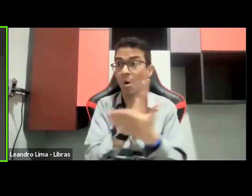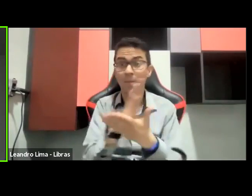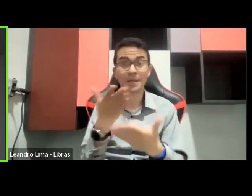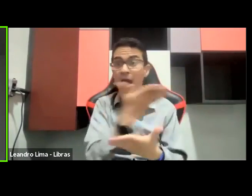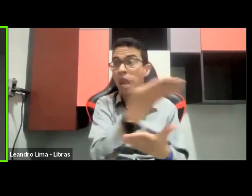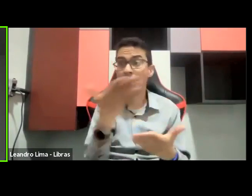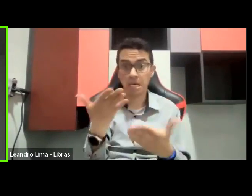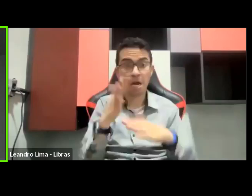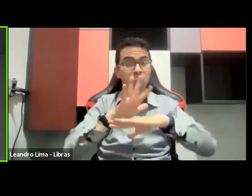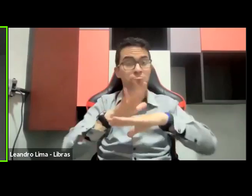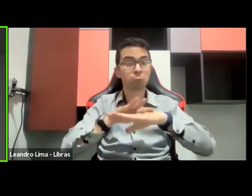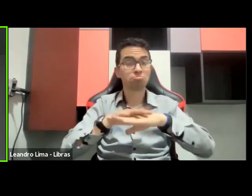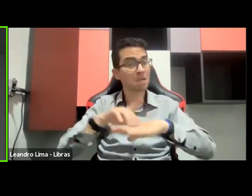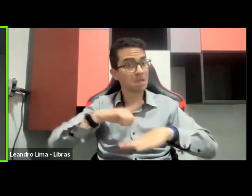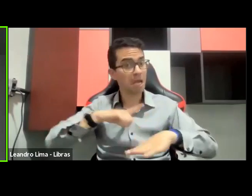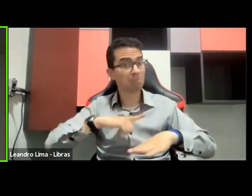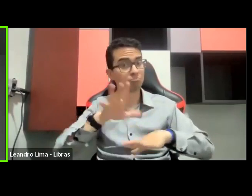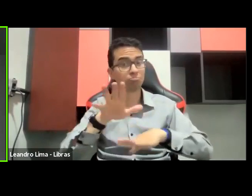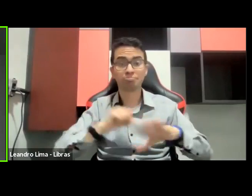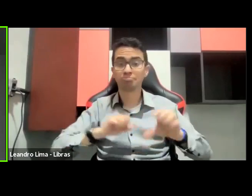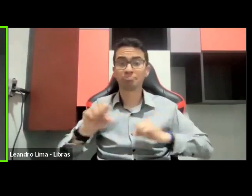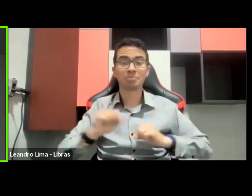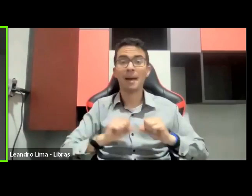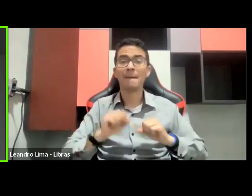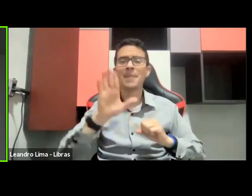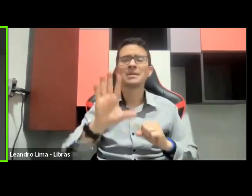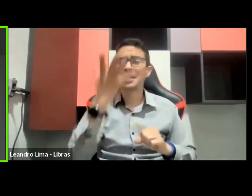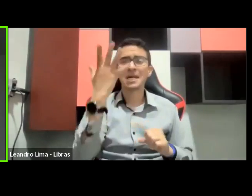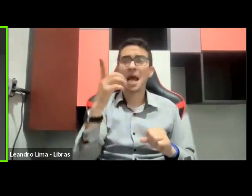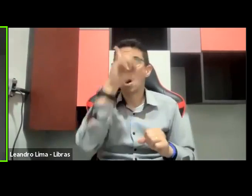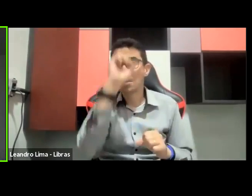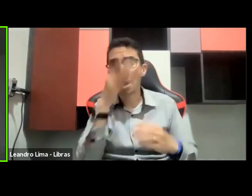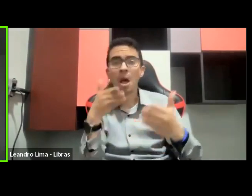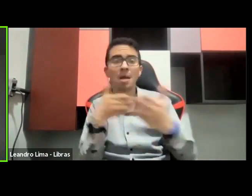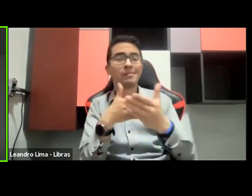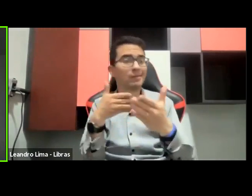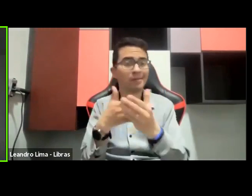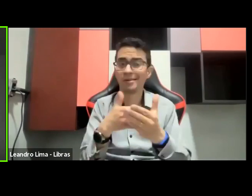because of their legal status. to get to get help to get health care service serves to get health care serves well